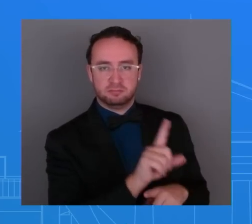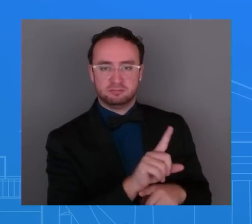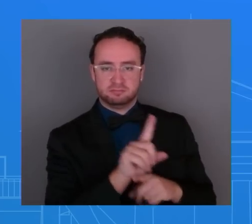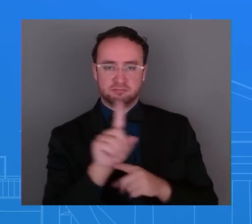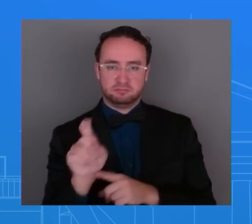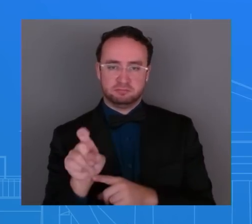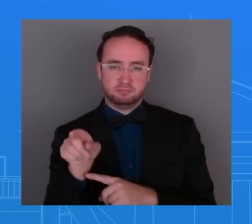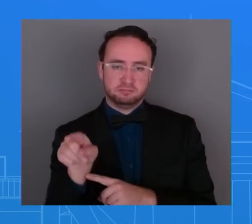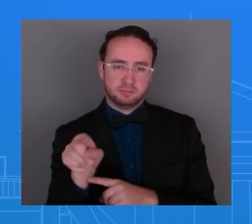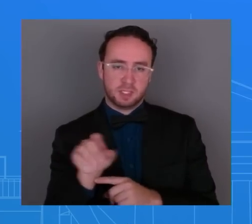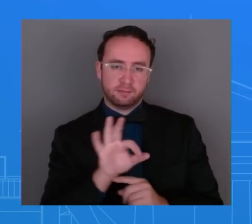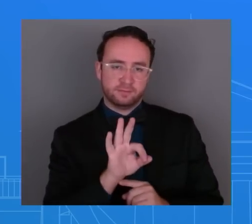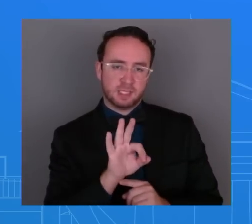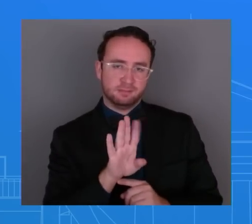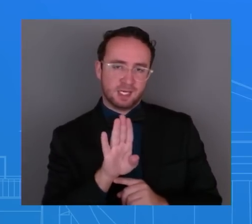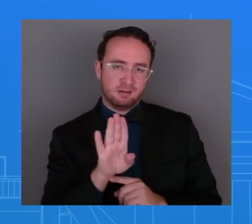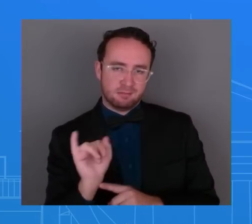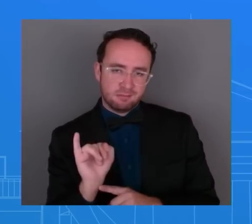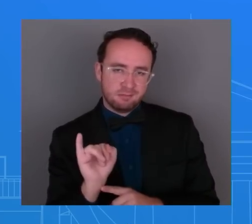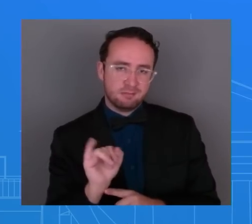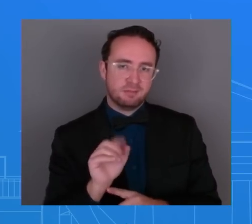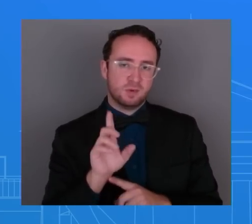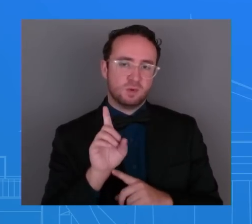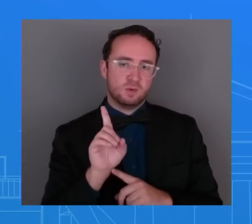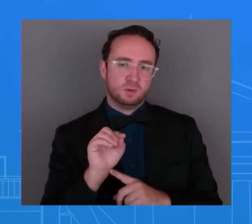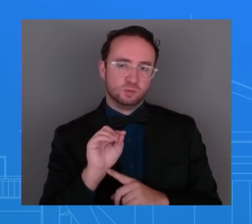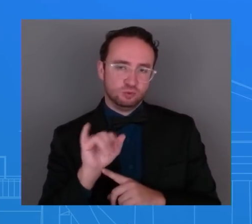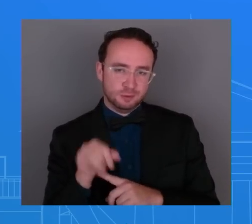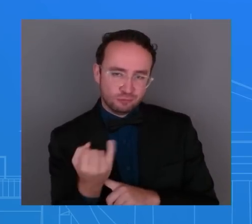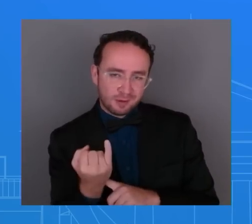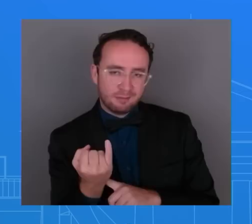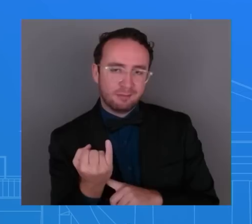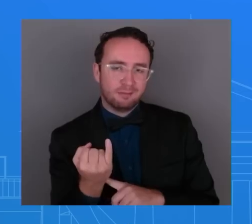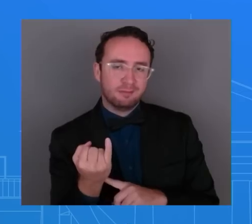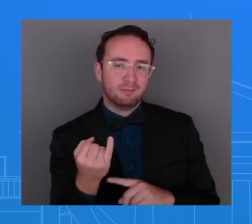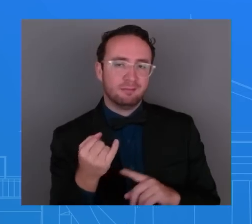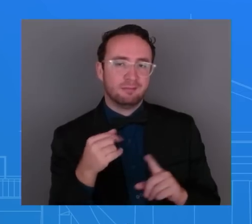any foreign government or entity who attempts to interfere in our electoral process